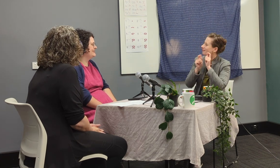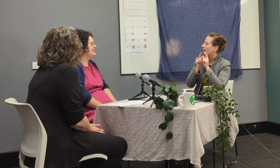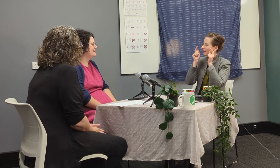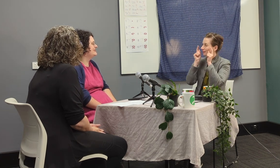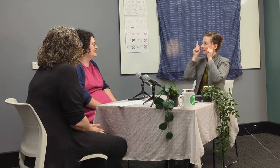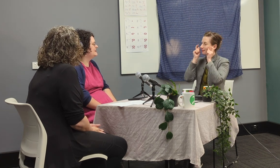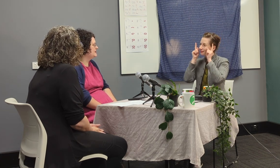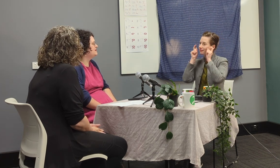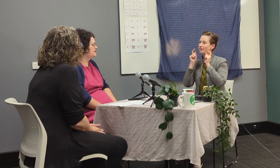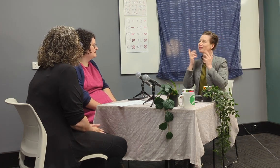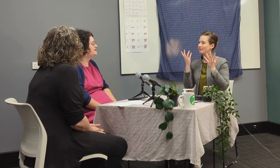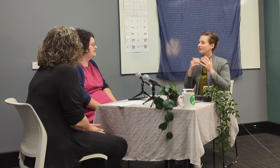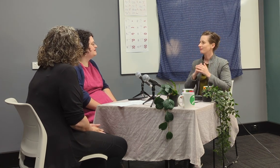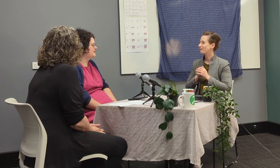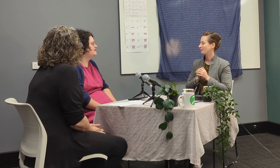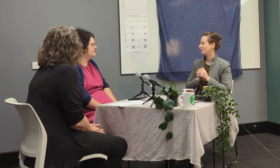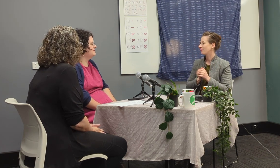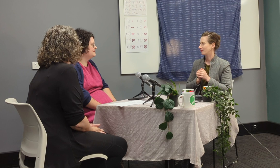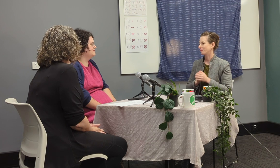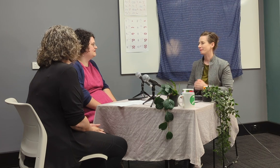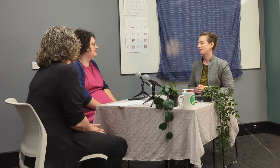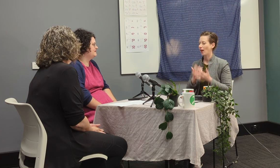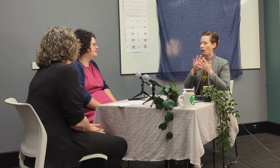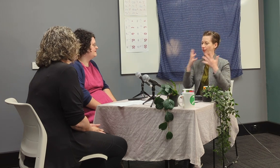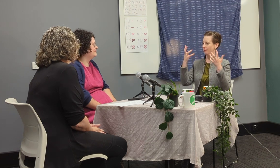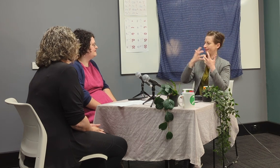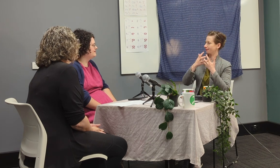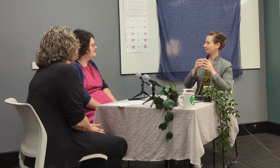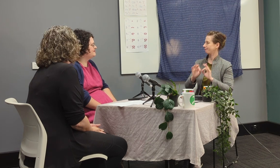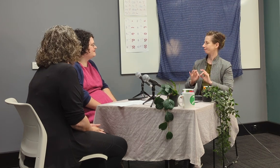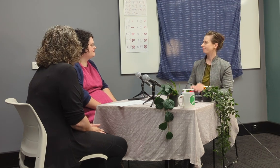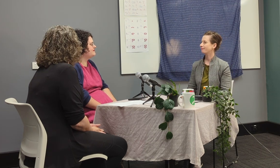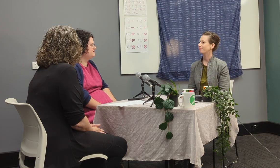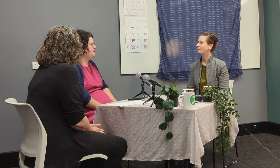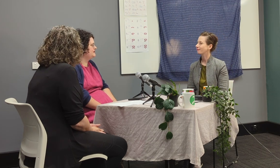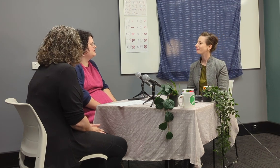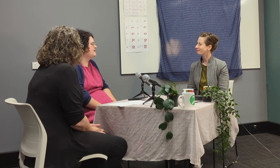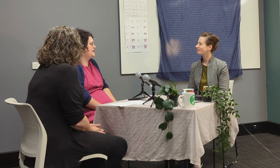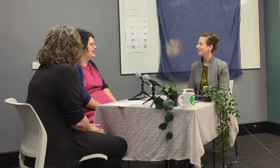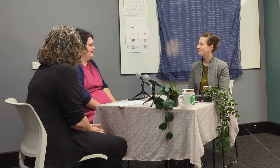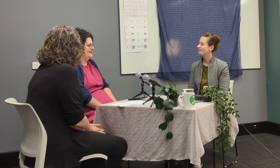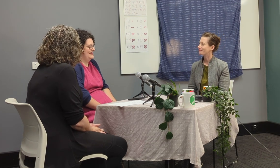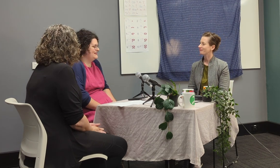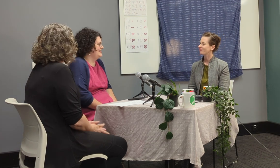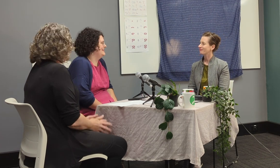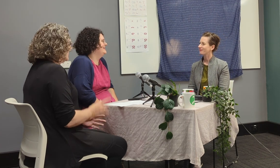So, yeah, and what expressions on their face were then produced to show the person was asking a question. So, how that all fitted together.